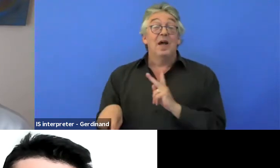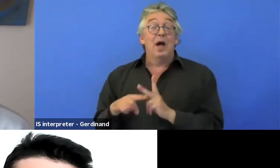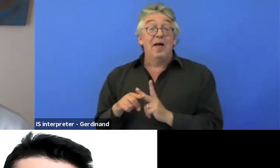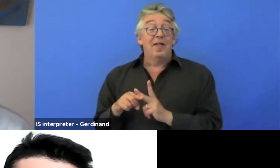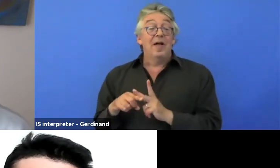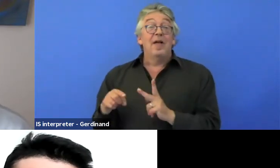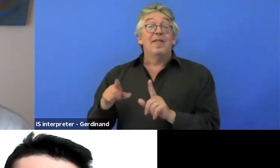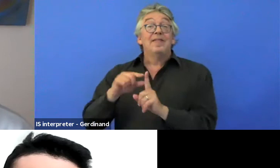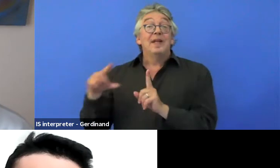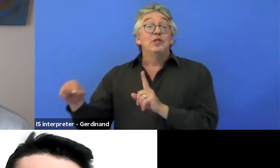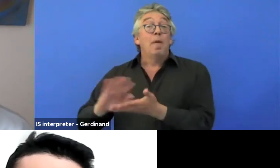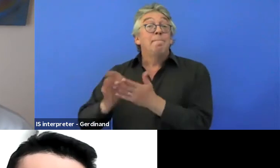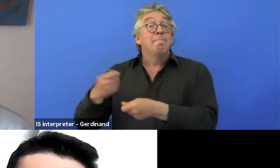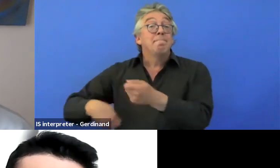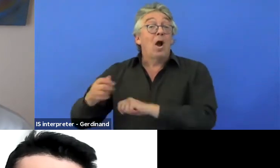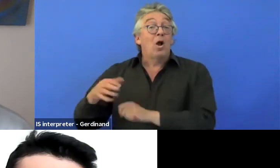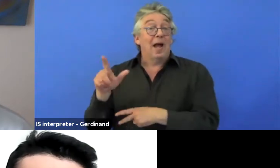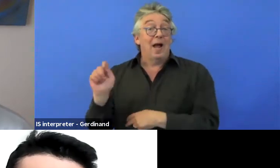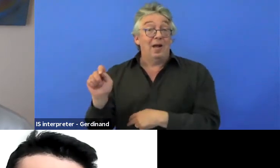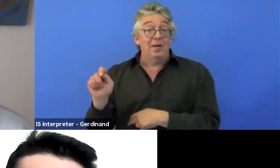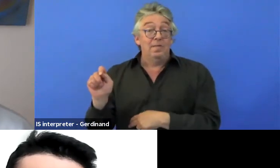And the question is: Is ANEC going to be involved?